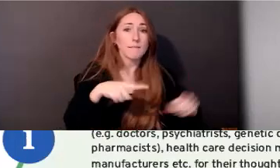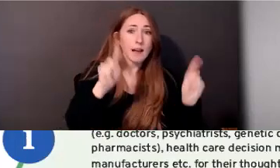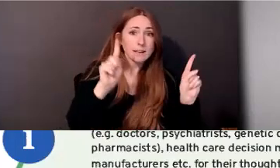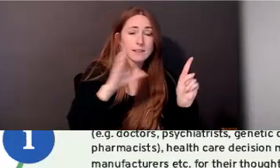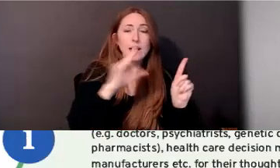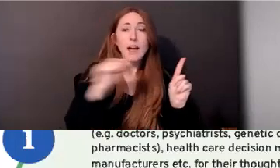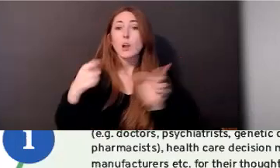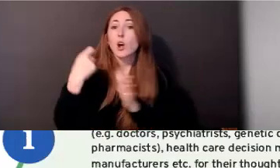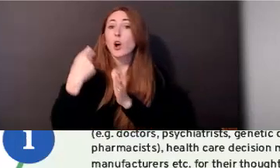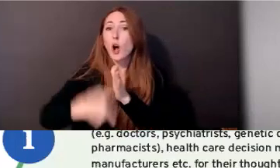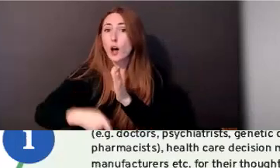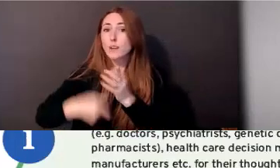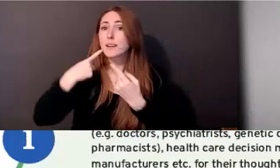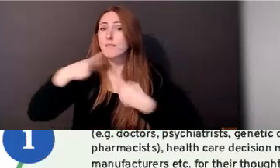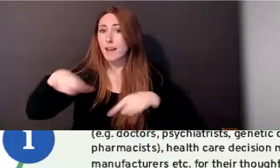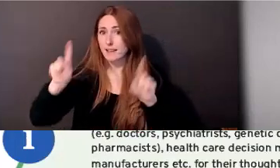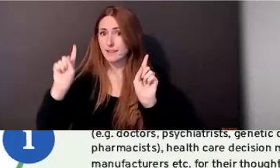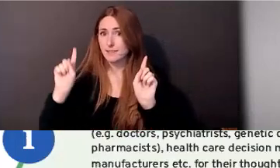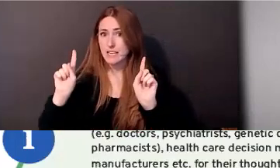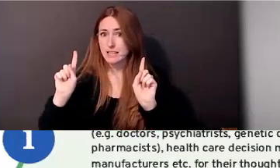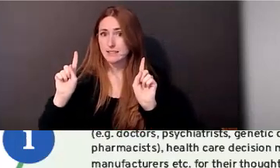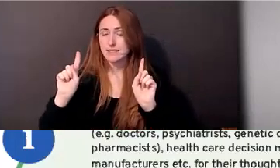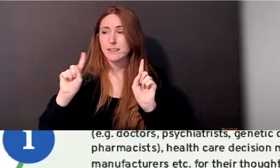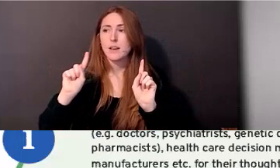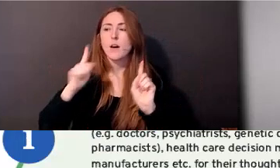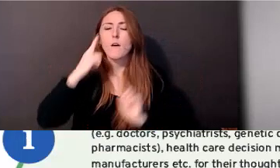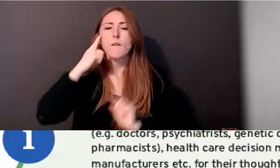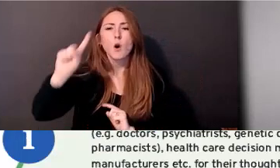of introducing pharmacogenetic testing here